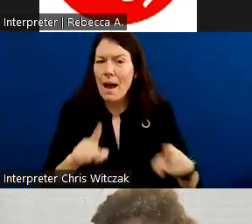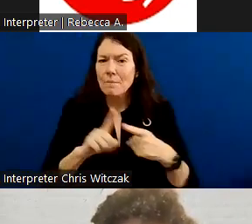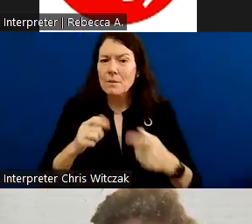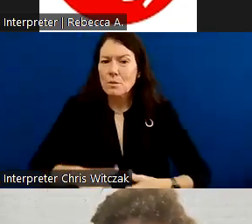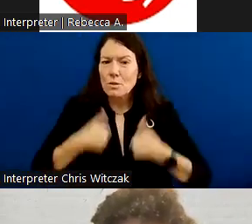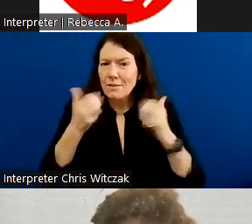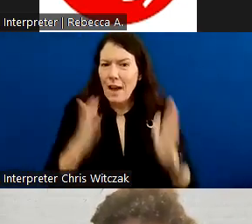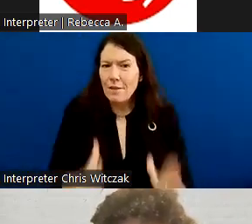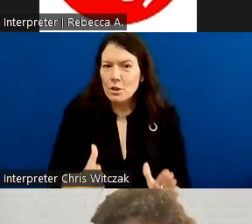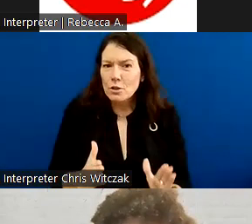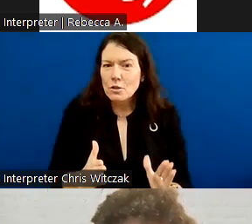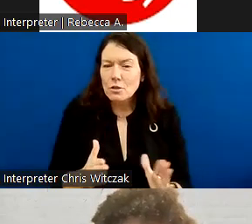with?